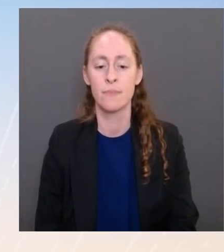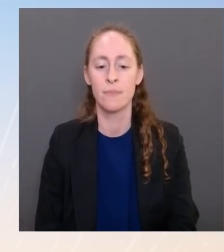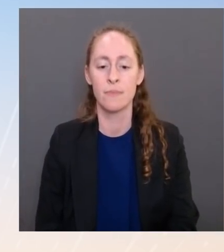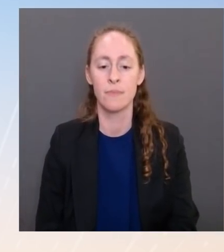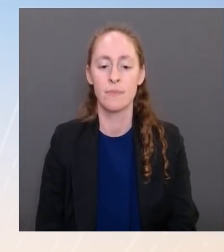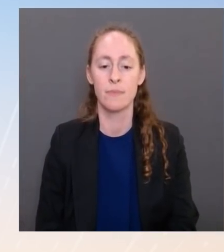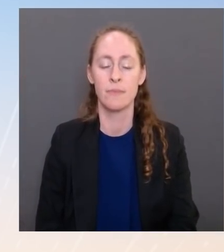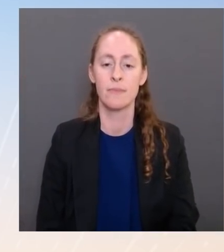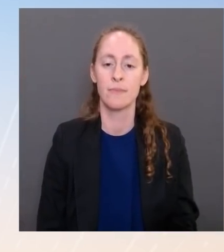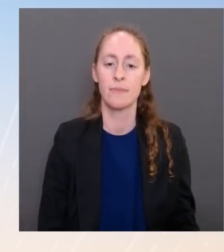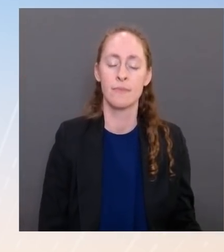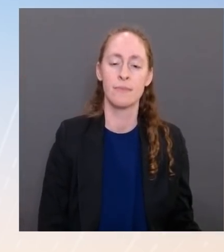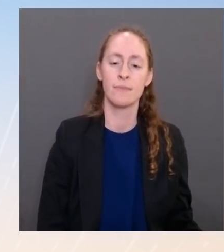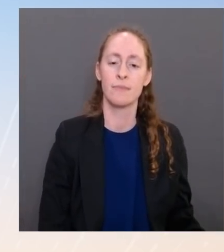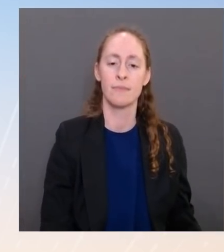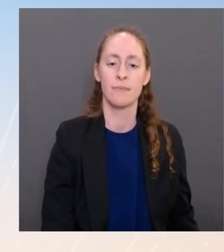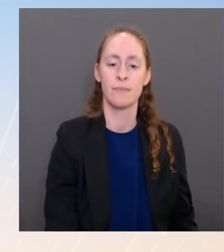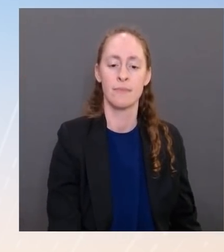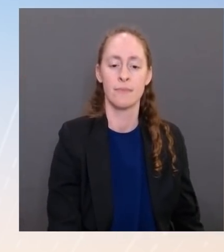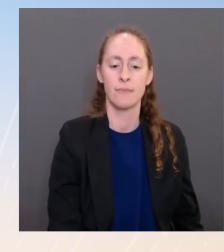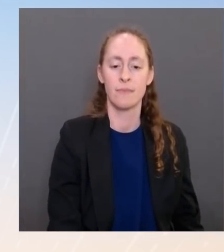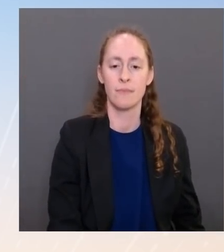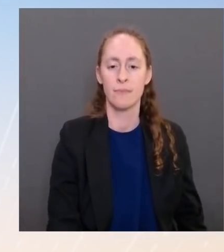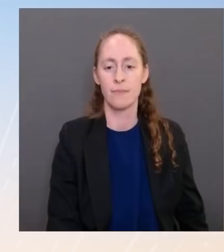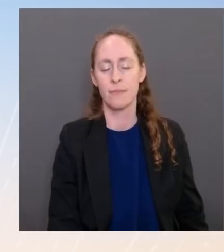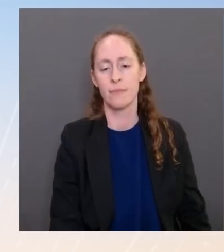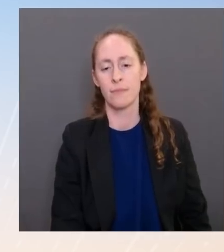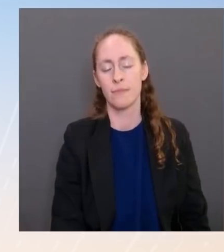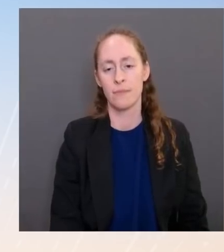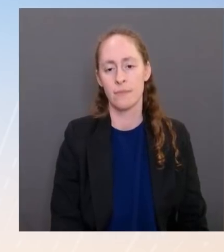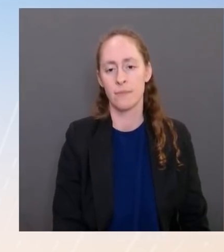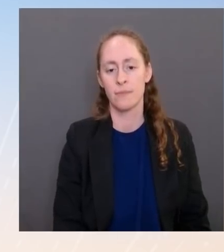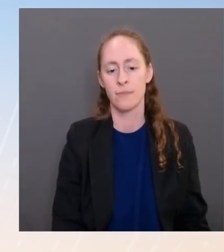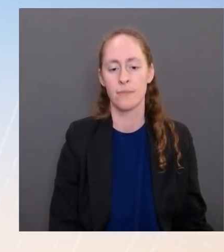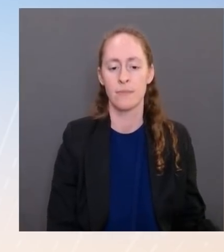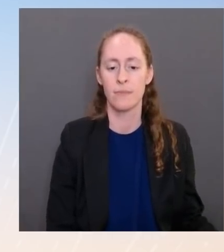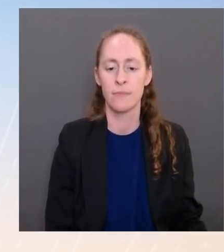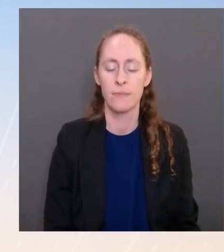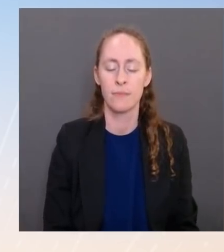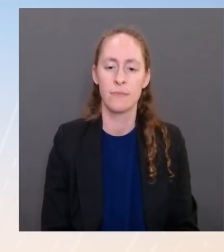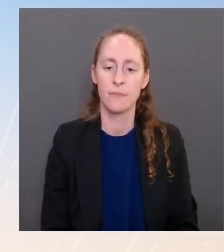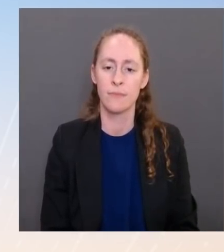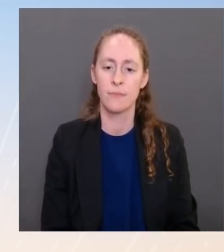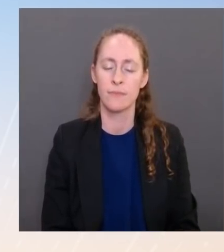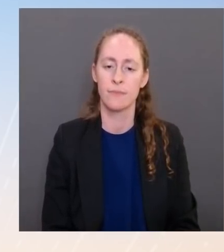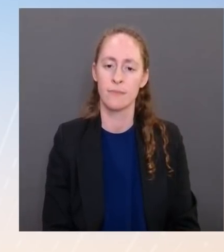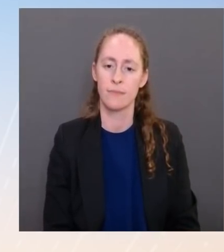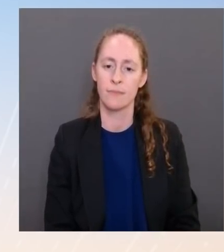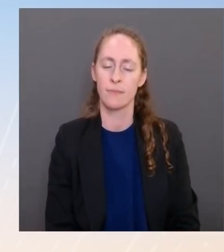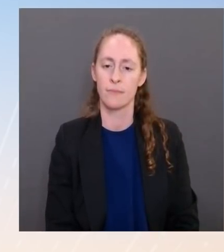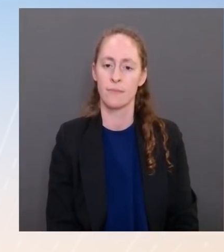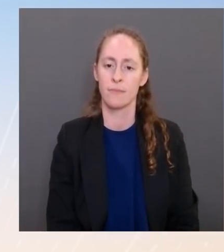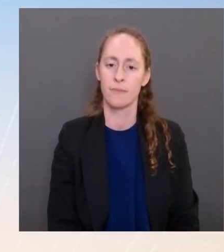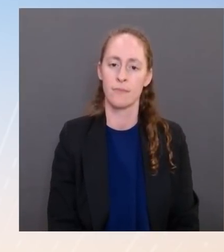Has the President in recent weeks been more deliberate in his conversations as to who he's talking with about the issue of abortion